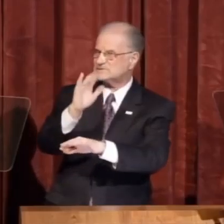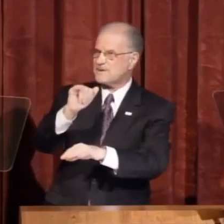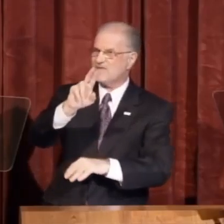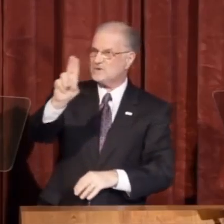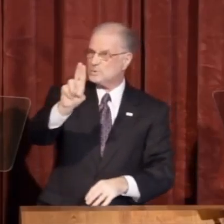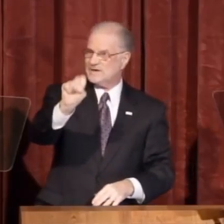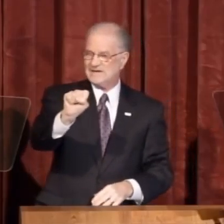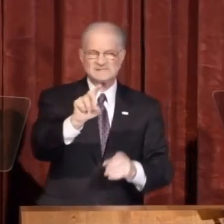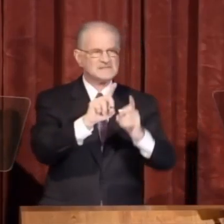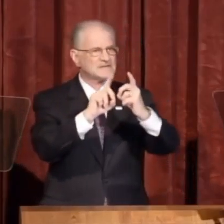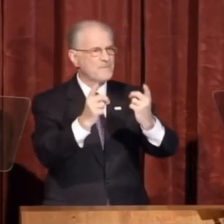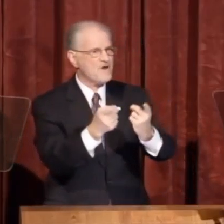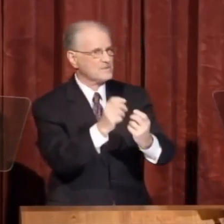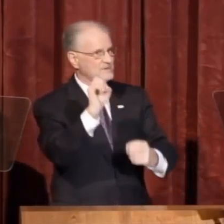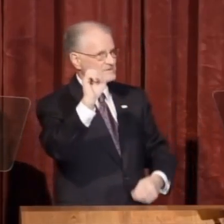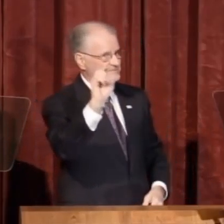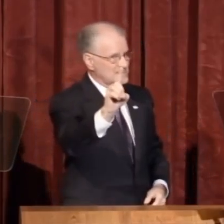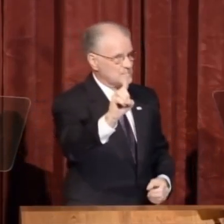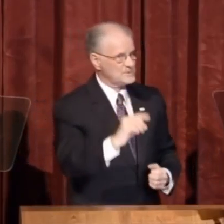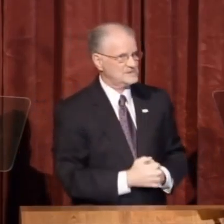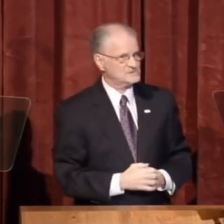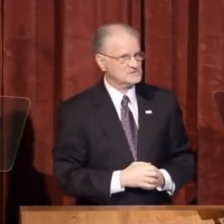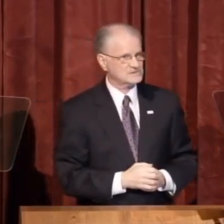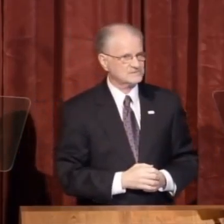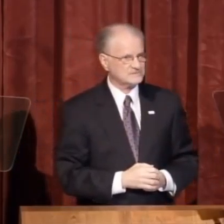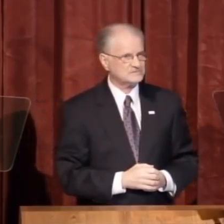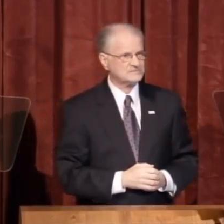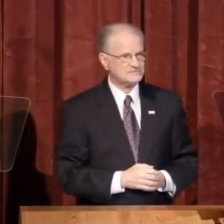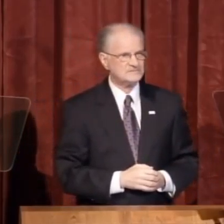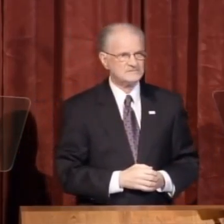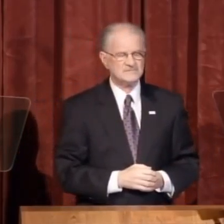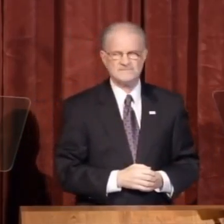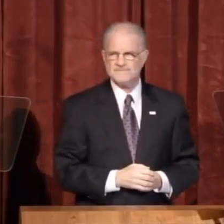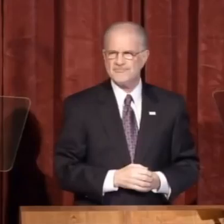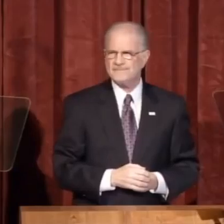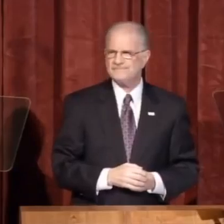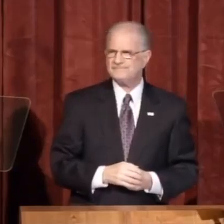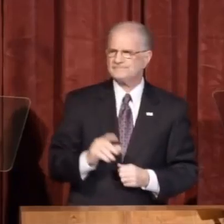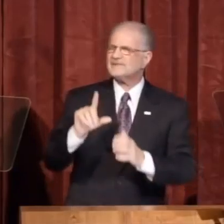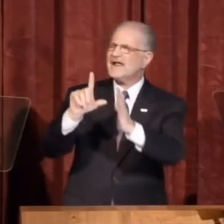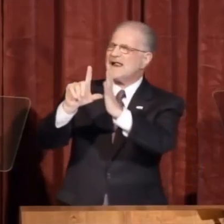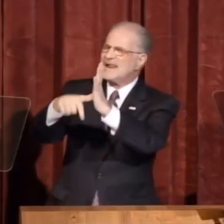We must ensure that Gallaudet is "top of the mind" for potential students.